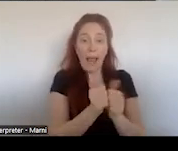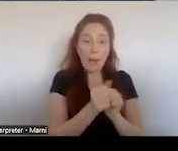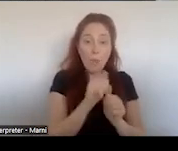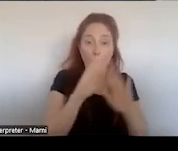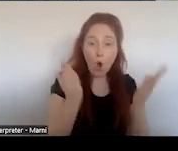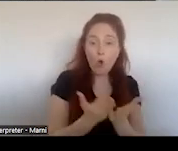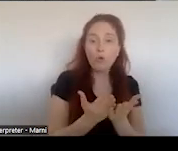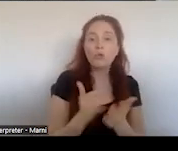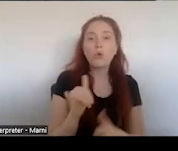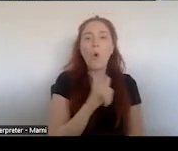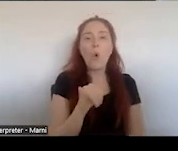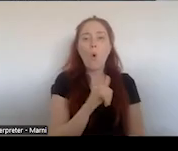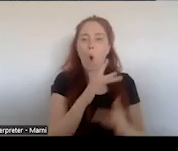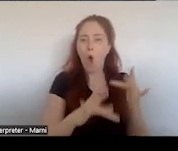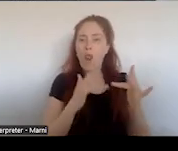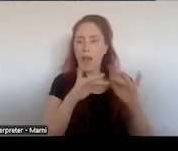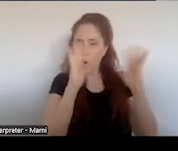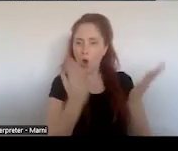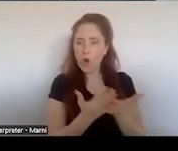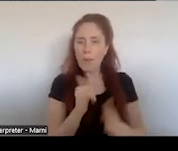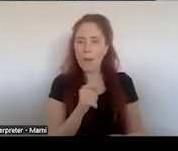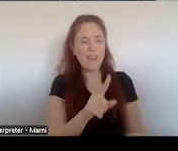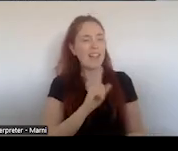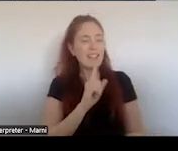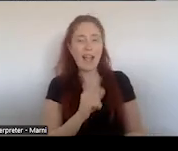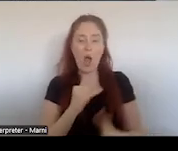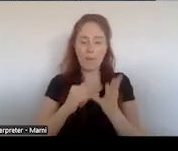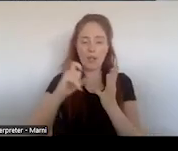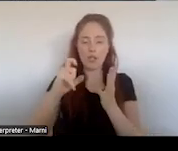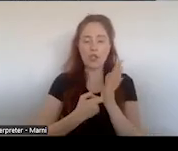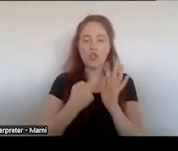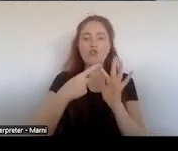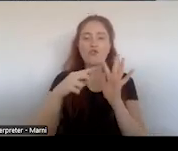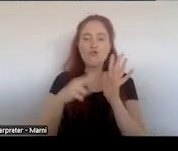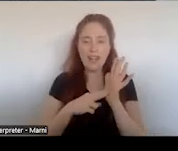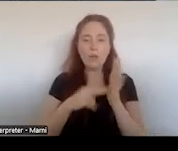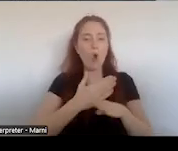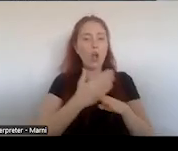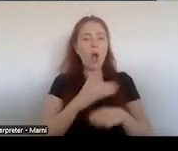the preferred terminology is screen worker, practitioner, or digital games developer.